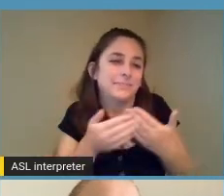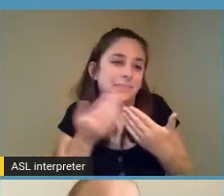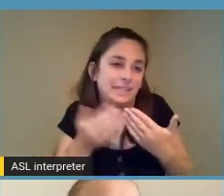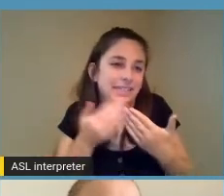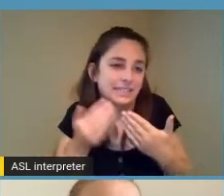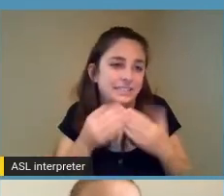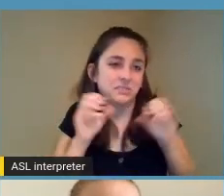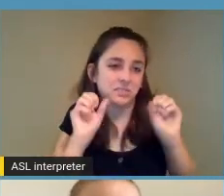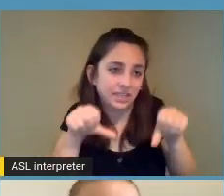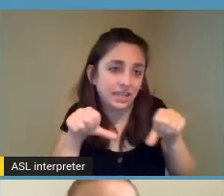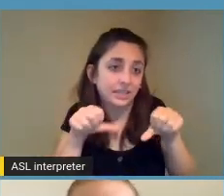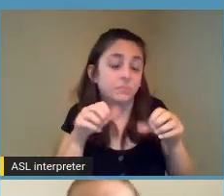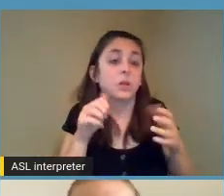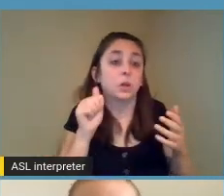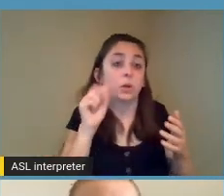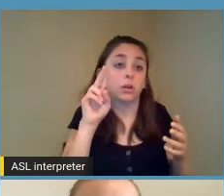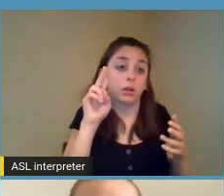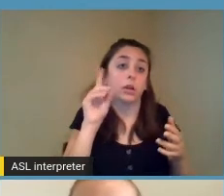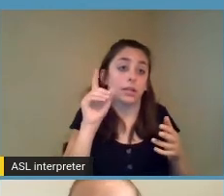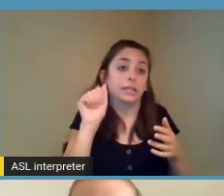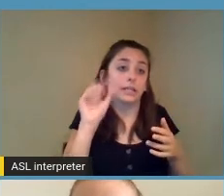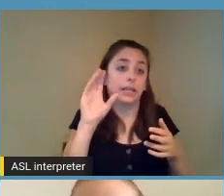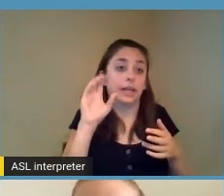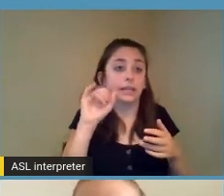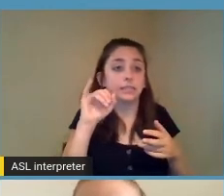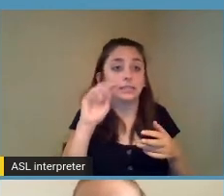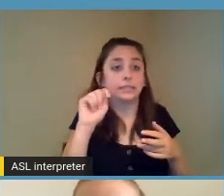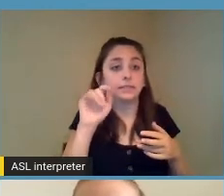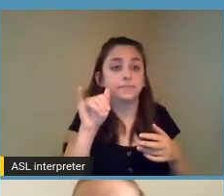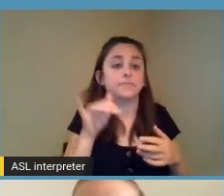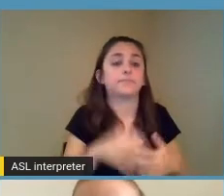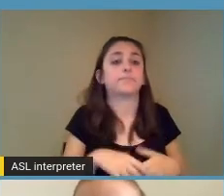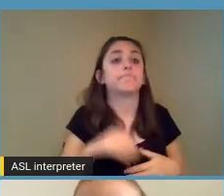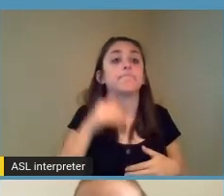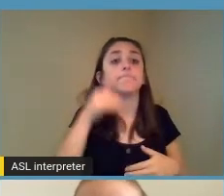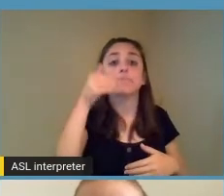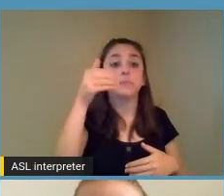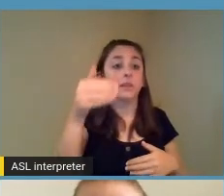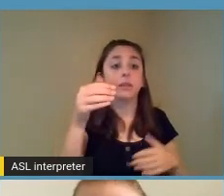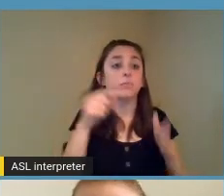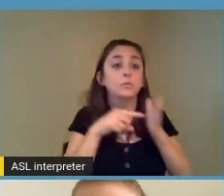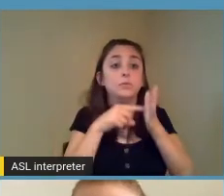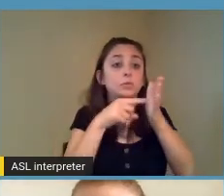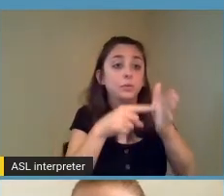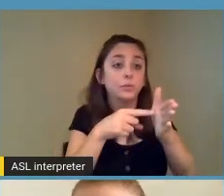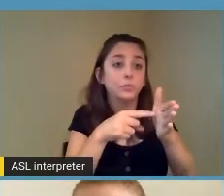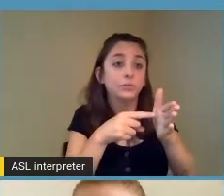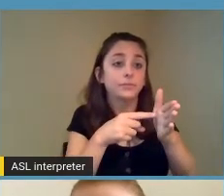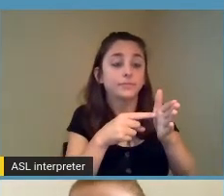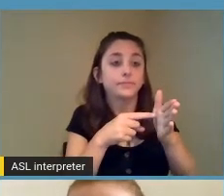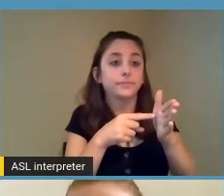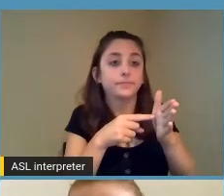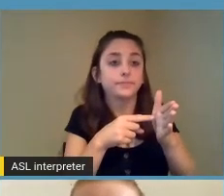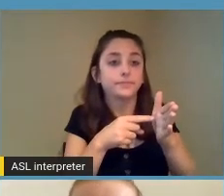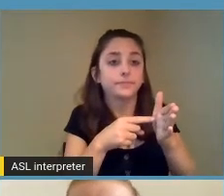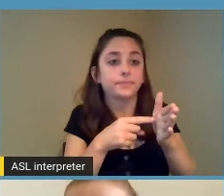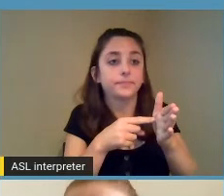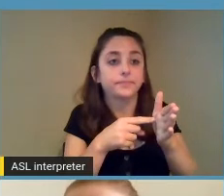So that is audacity. The next one I want to show you is built into anyone who has a Mac